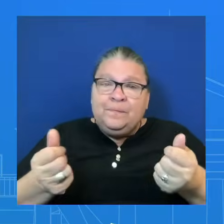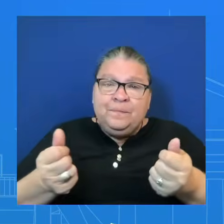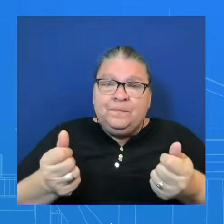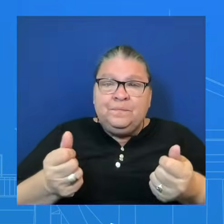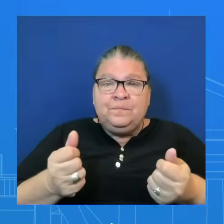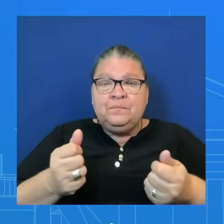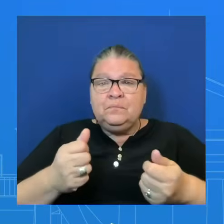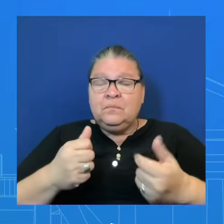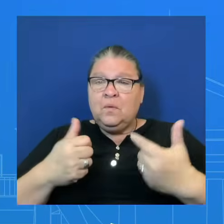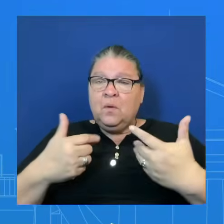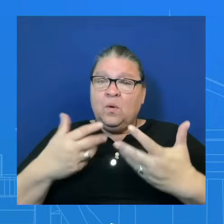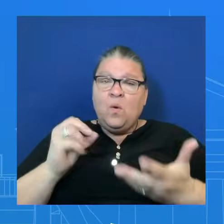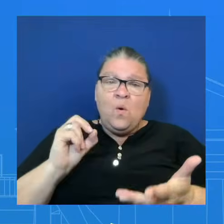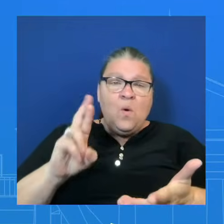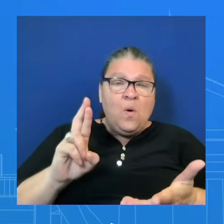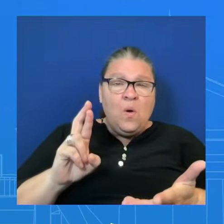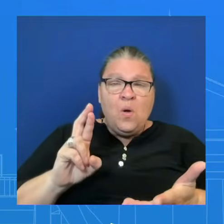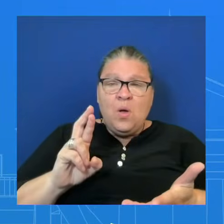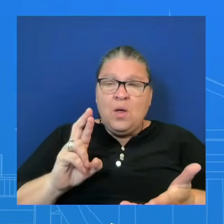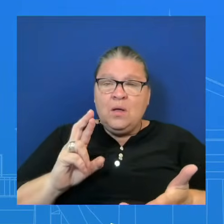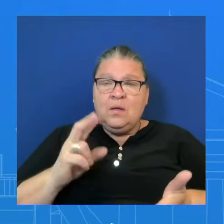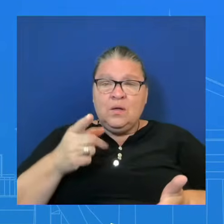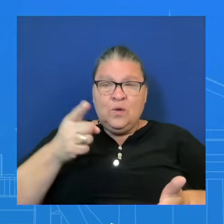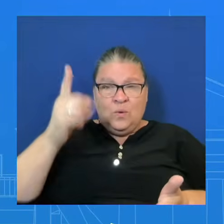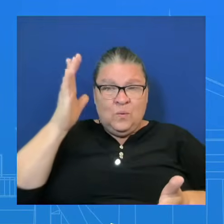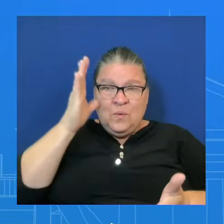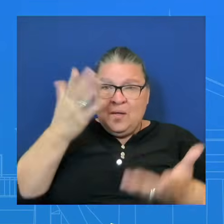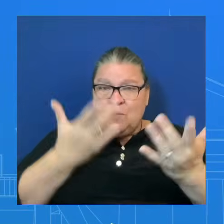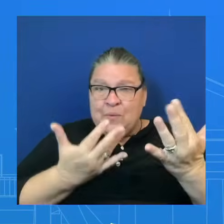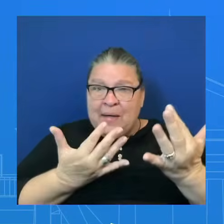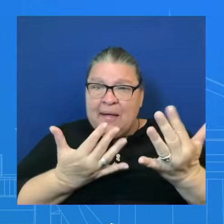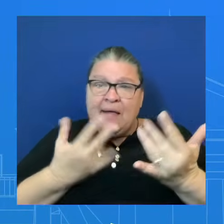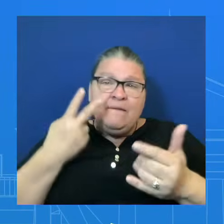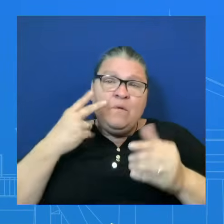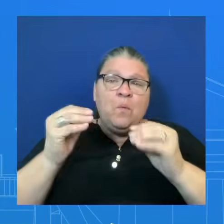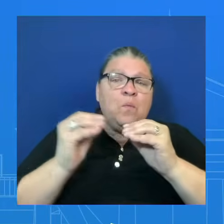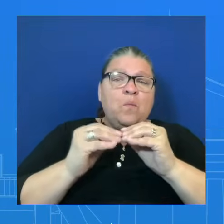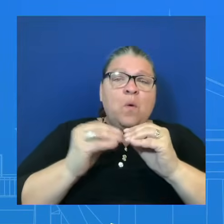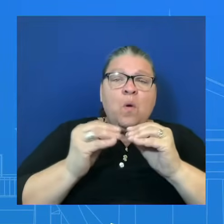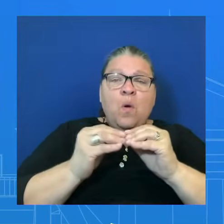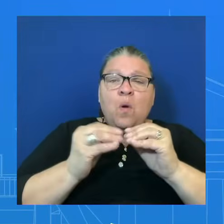We have made it clear to Kim Jong Un and the regime in Pyongyang that we're willing to sit down